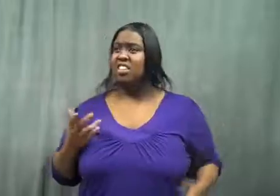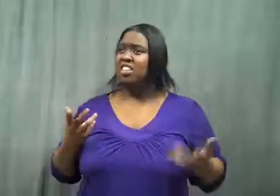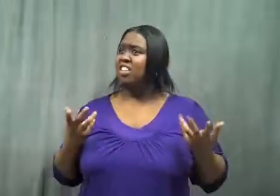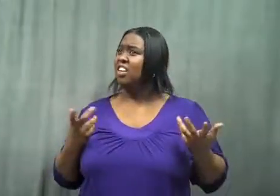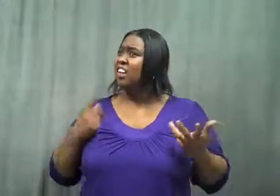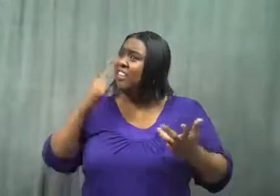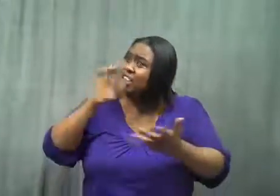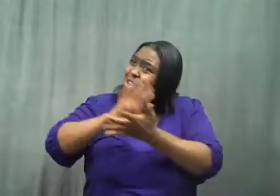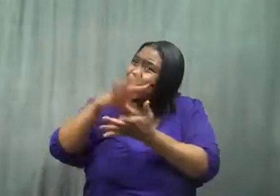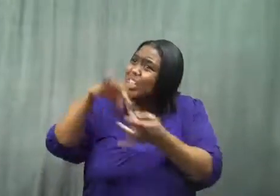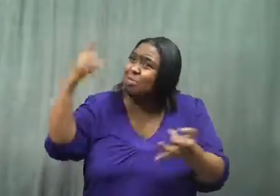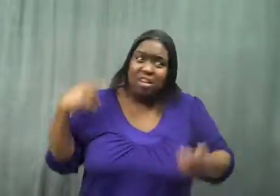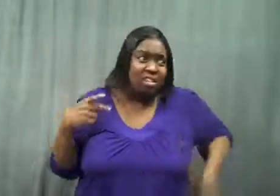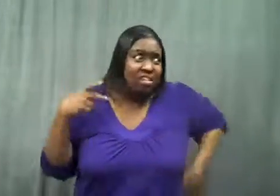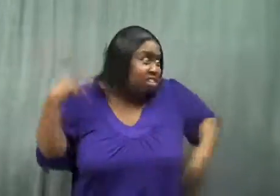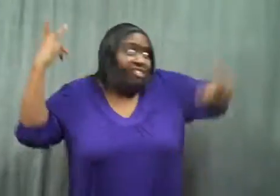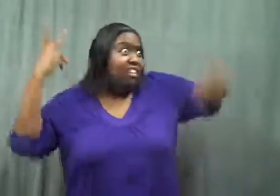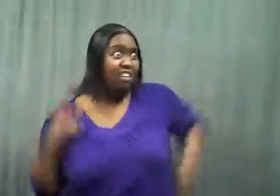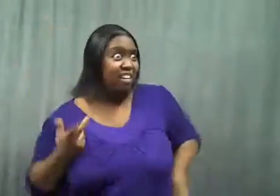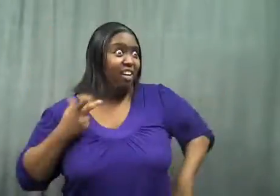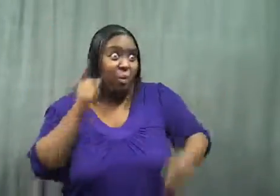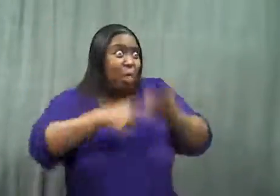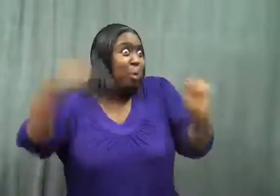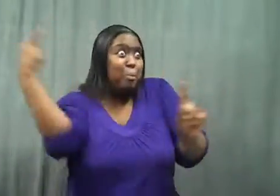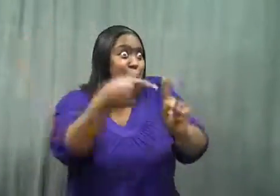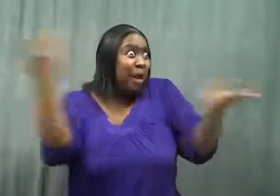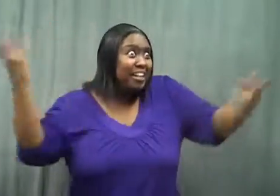"Dad, Spirit Week!" "Huh! What's your point?"